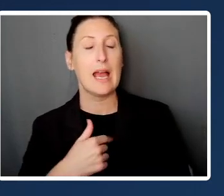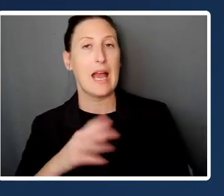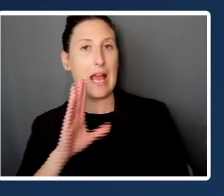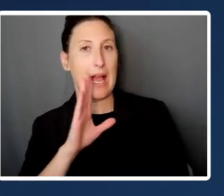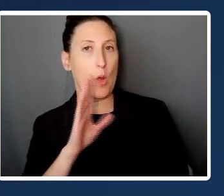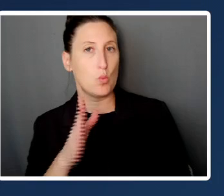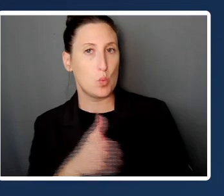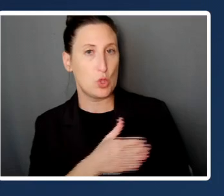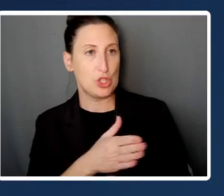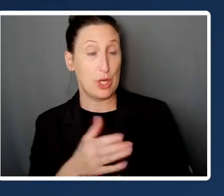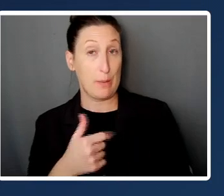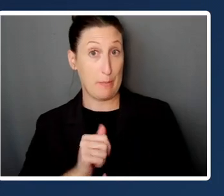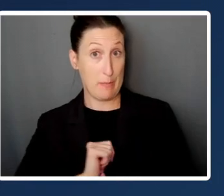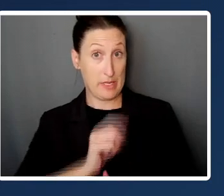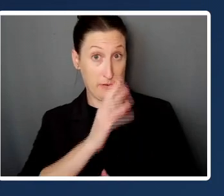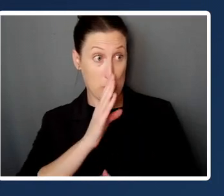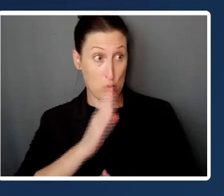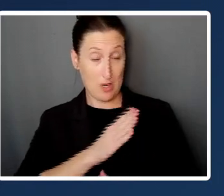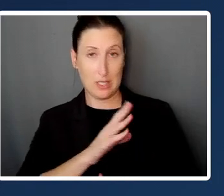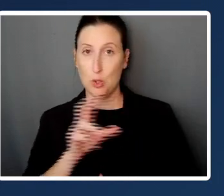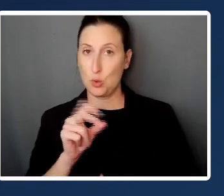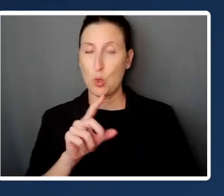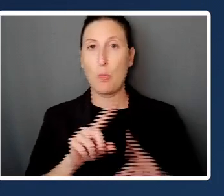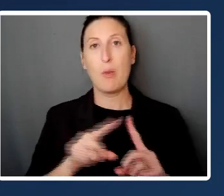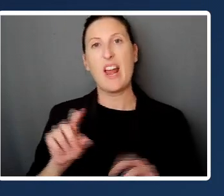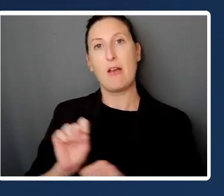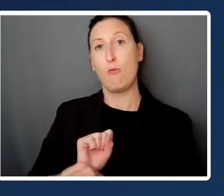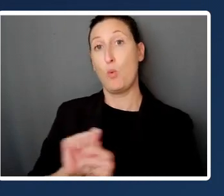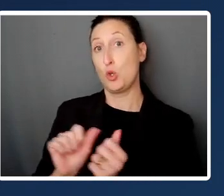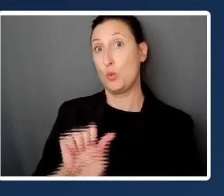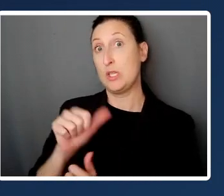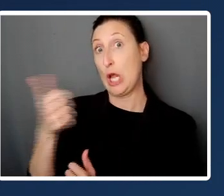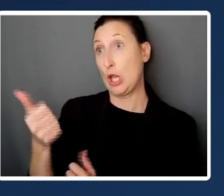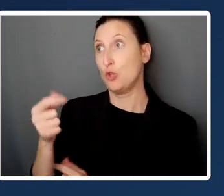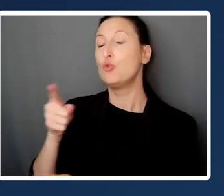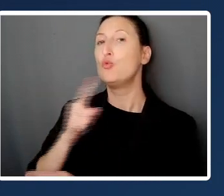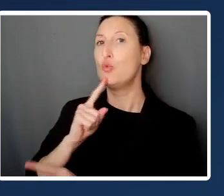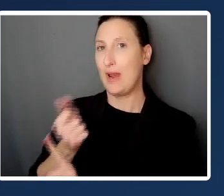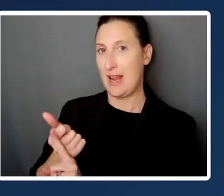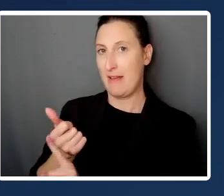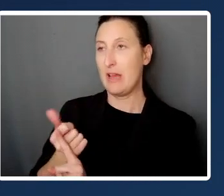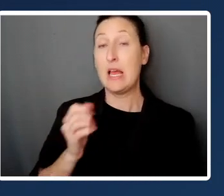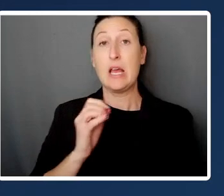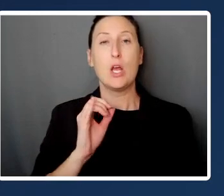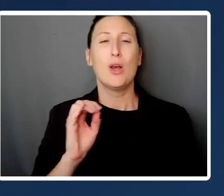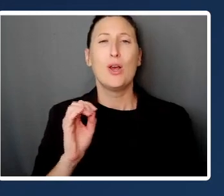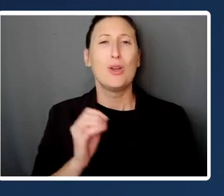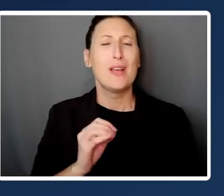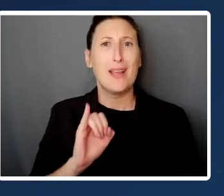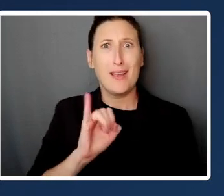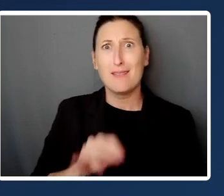work. I've found that no one denies a child. If a child comes up to a town council meeting or to